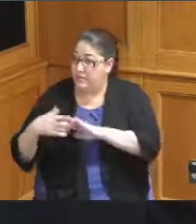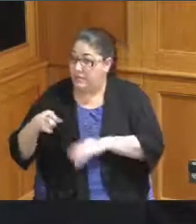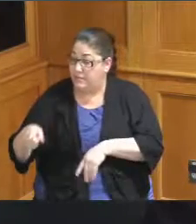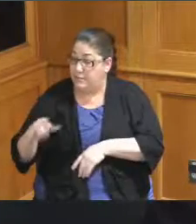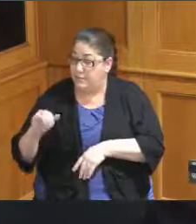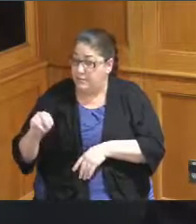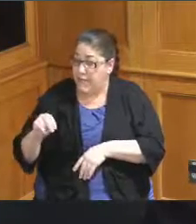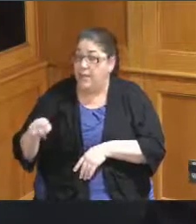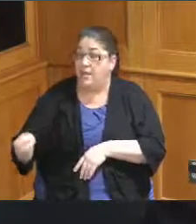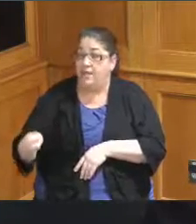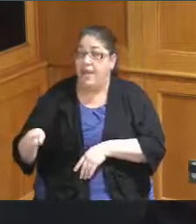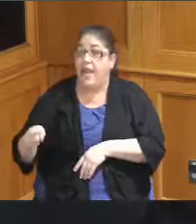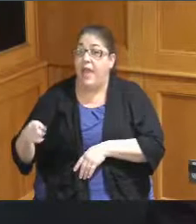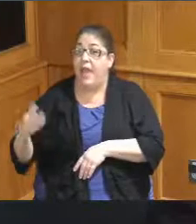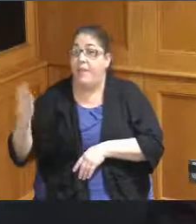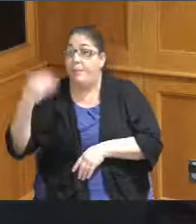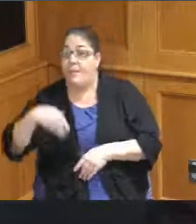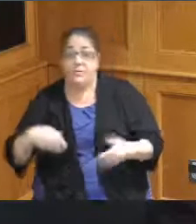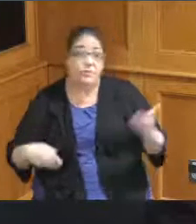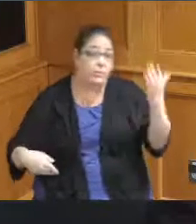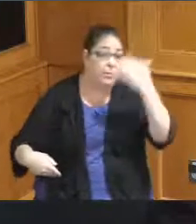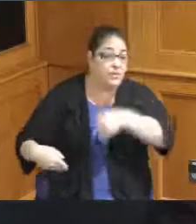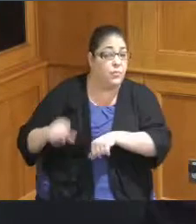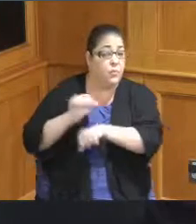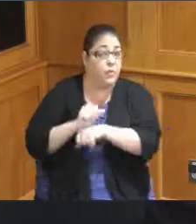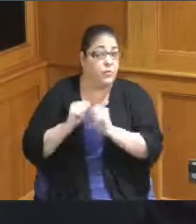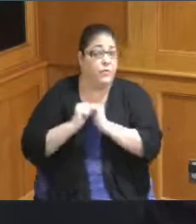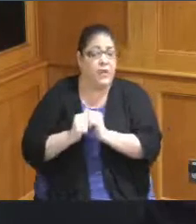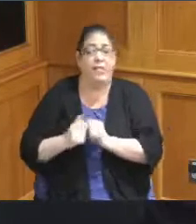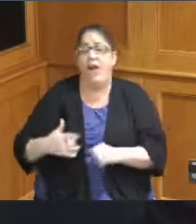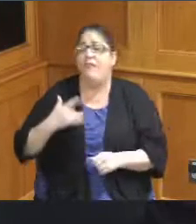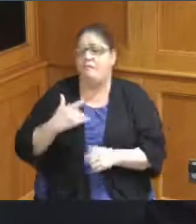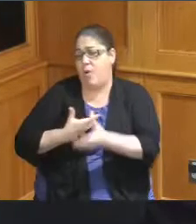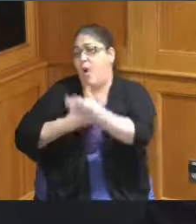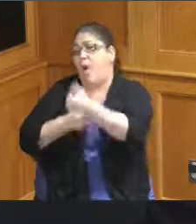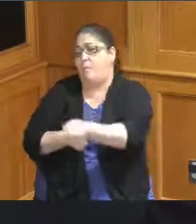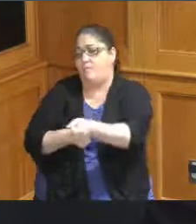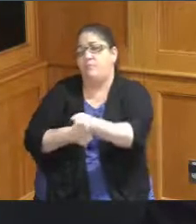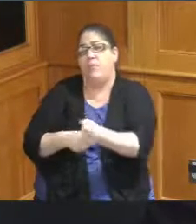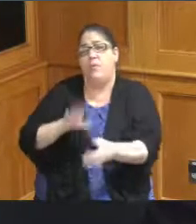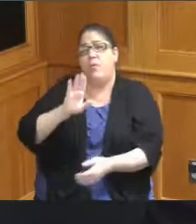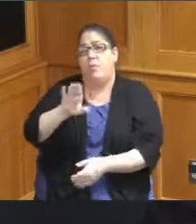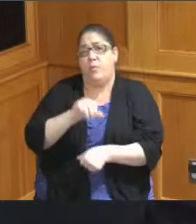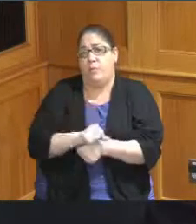part was that they missed and what we missed and so I feel very confident in what you do and and